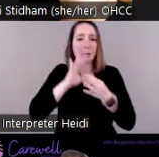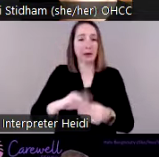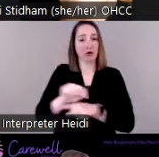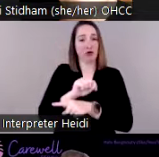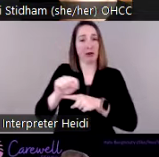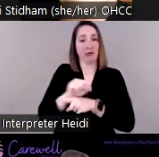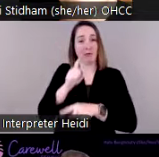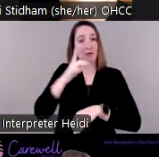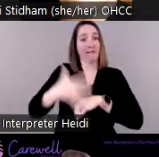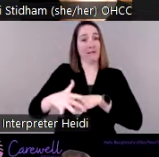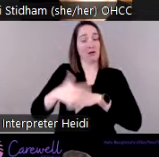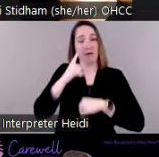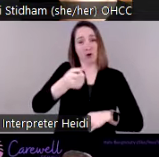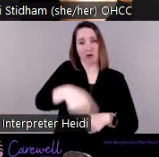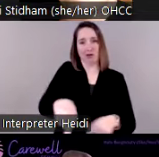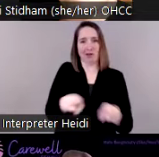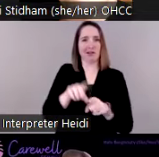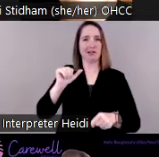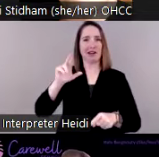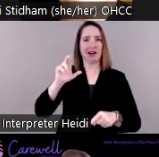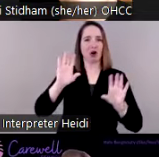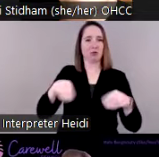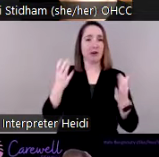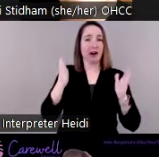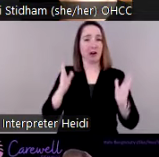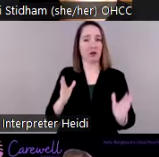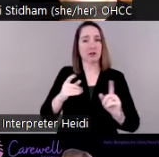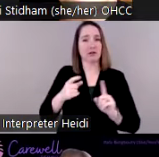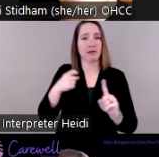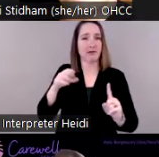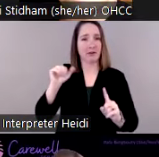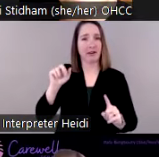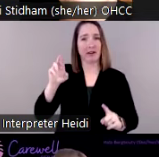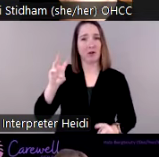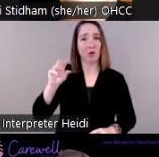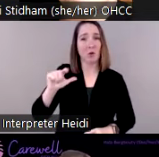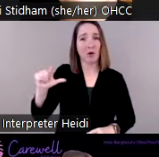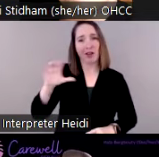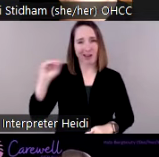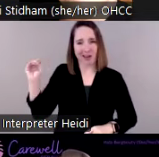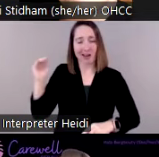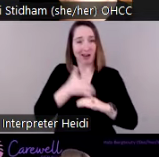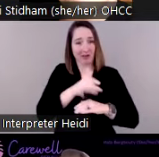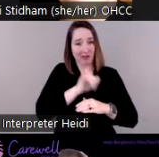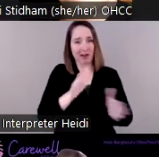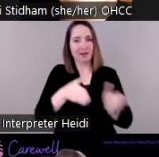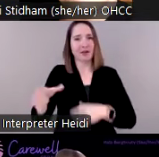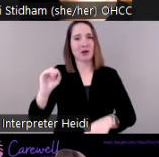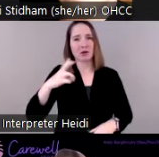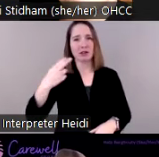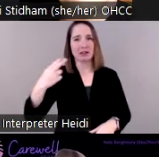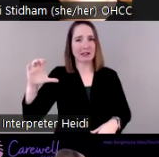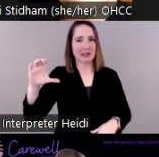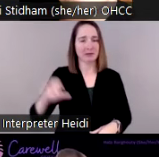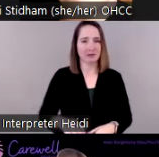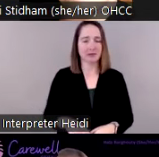available to you as care providers from